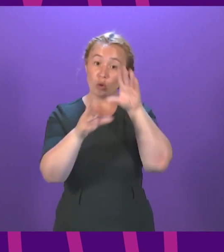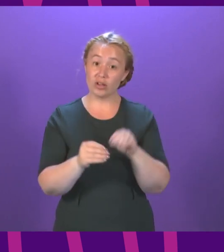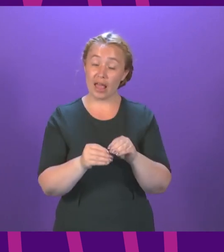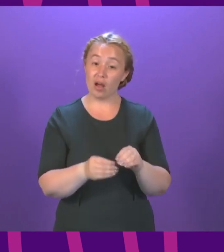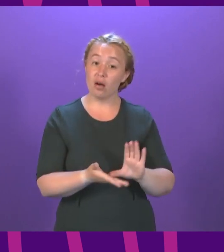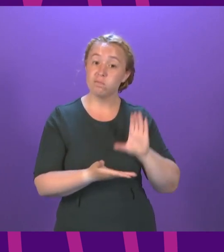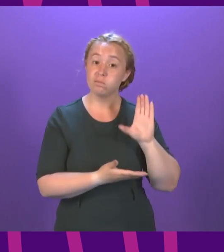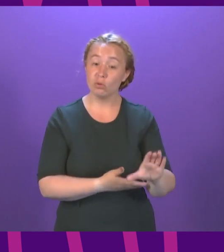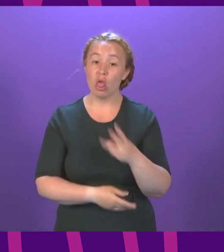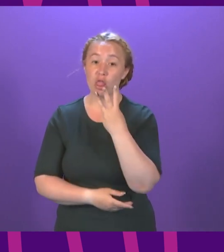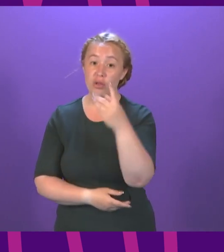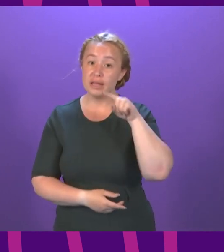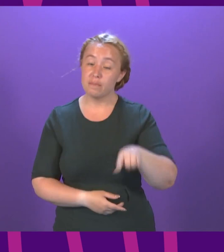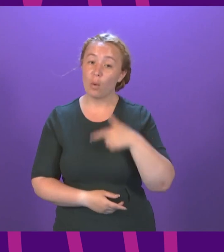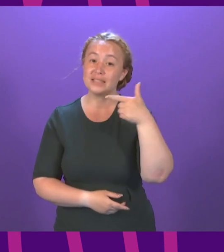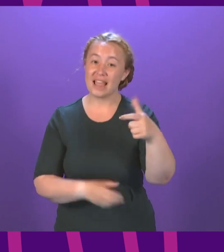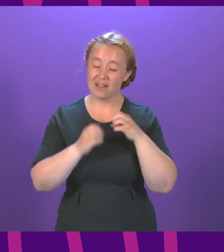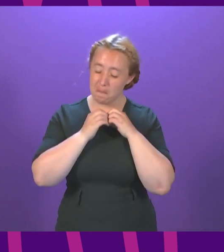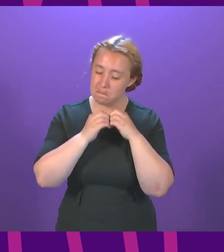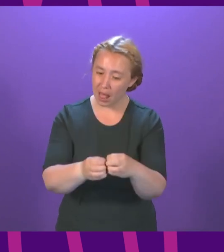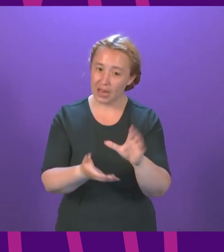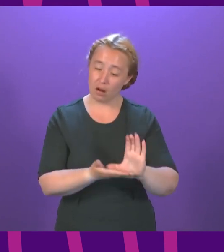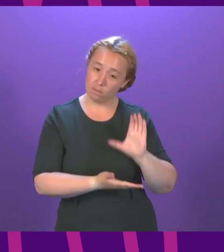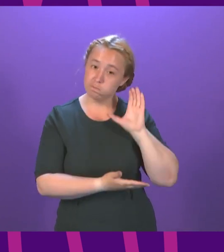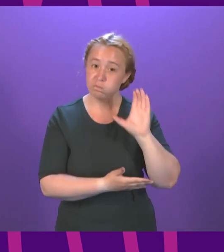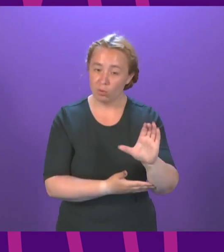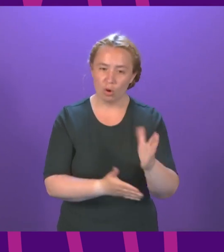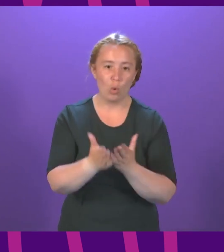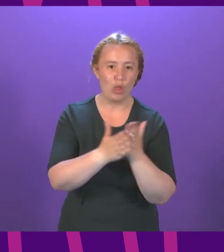is around £3.7 billion, but I will not go through all the different strands of support